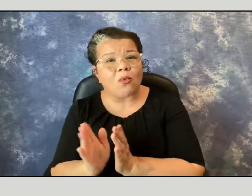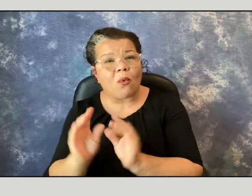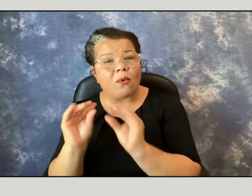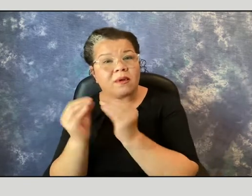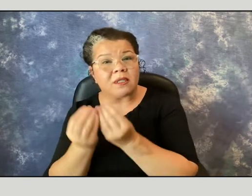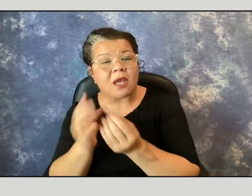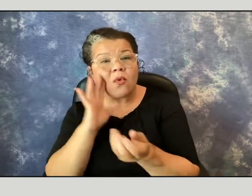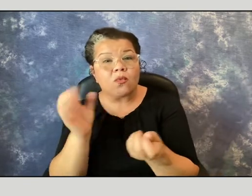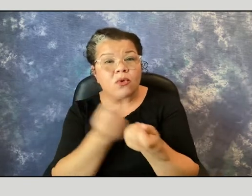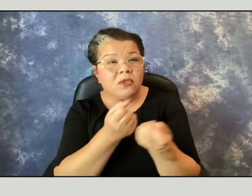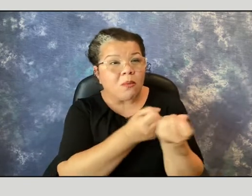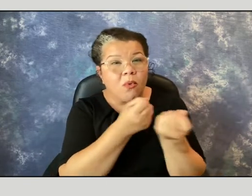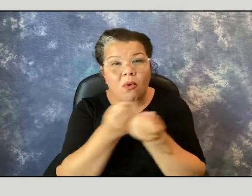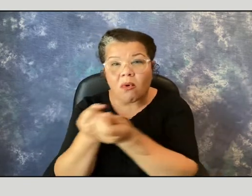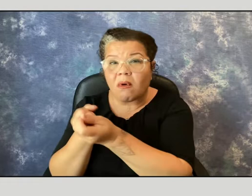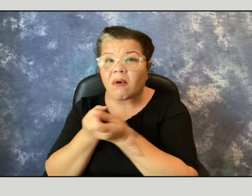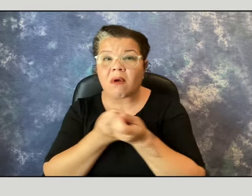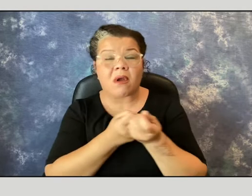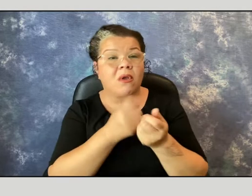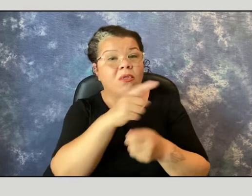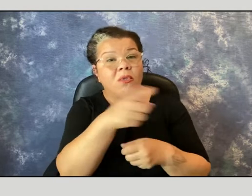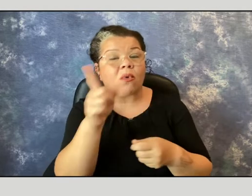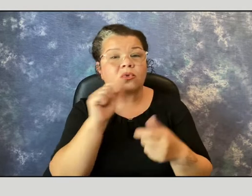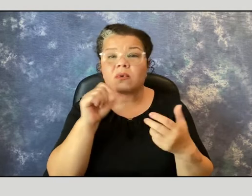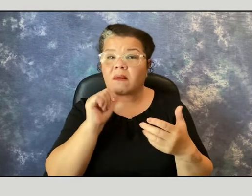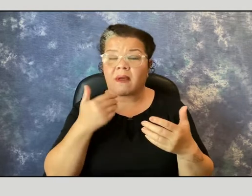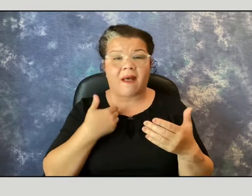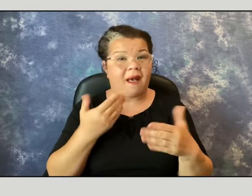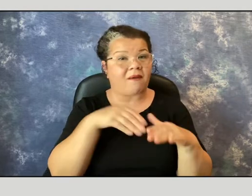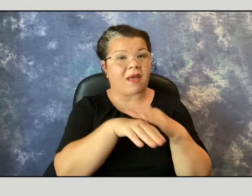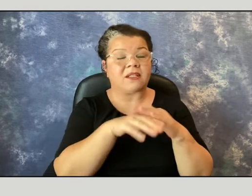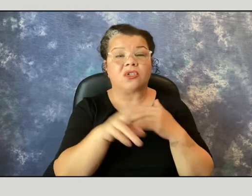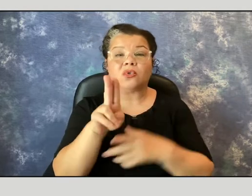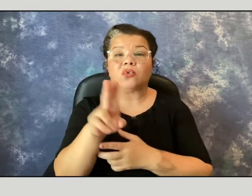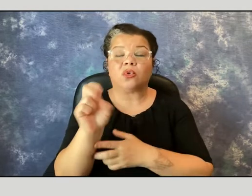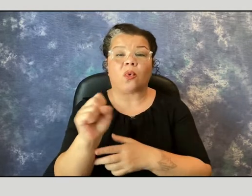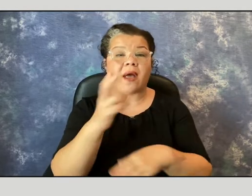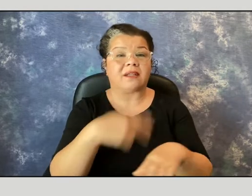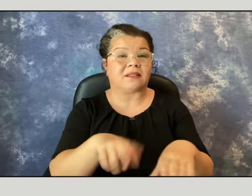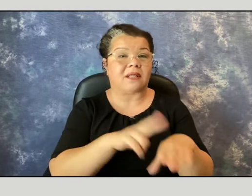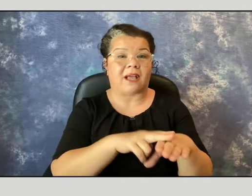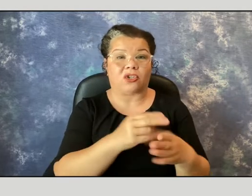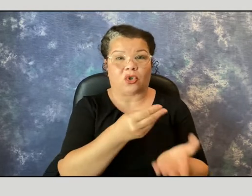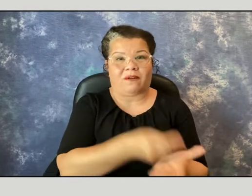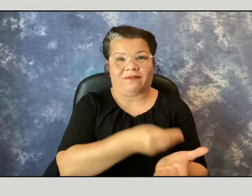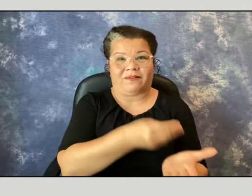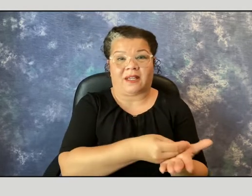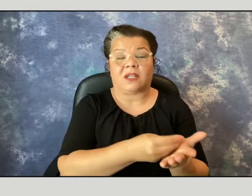who have not had access to US national funders. Together with our partners in this work,